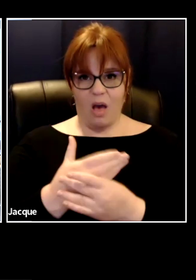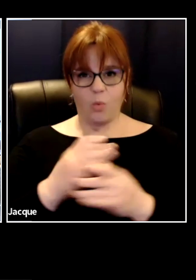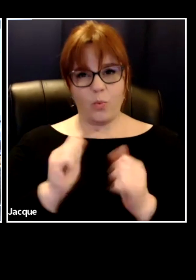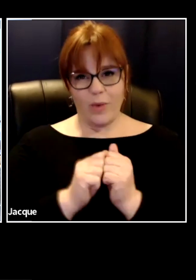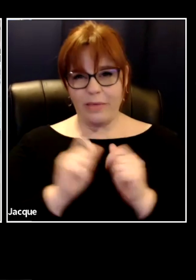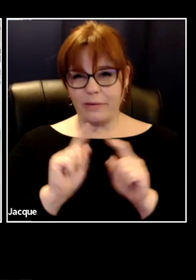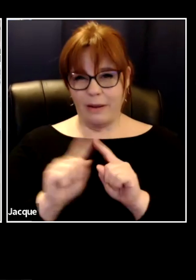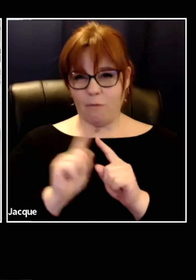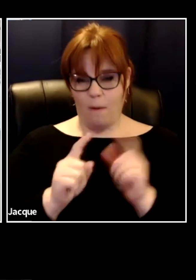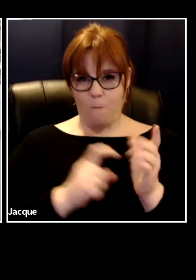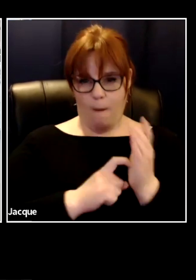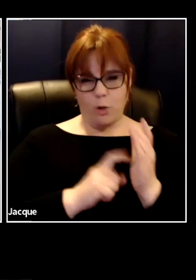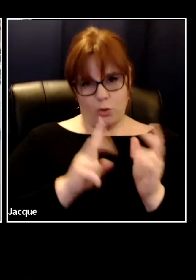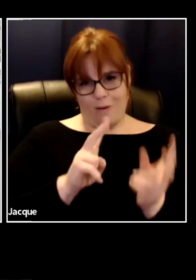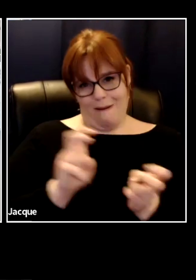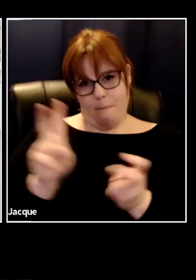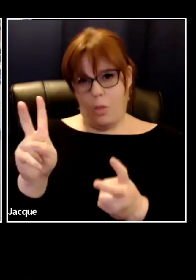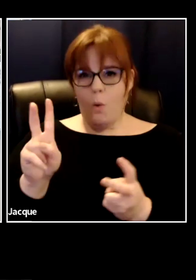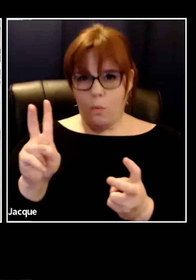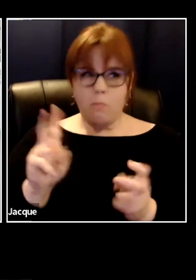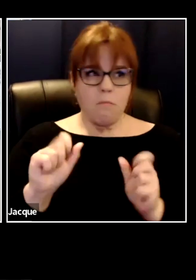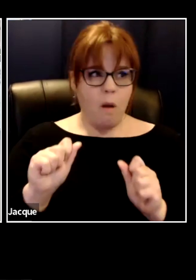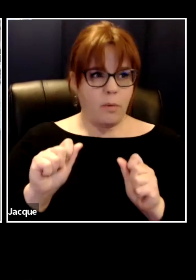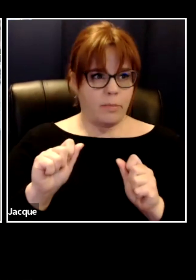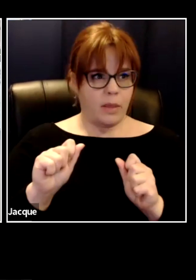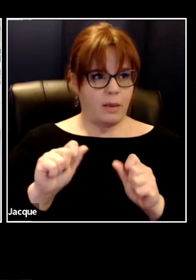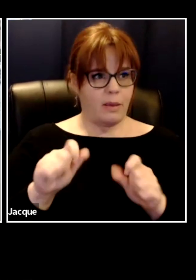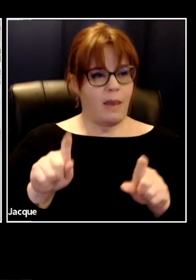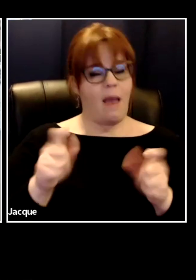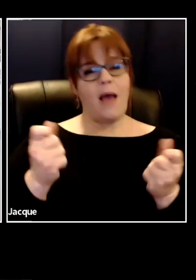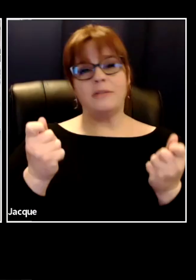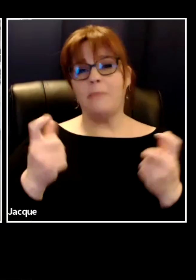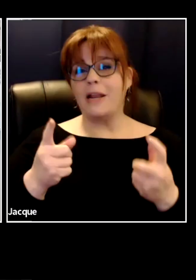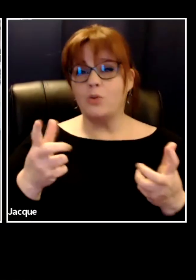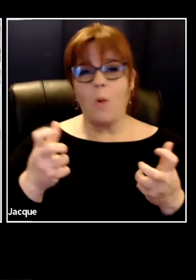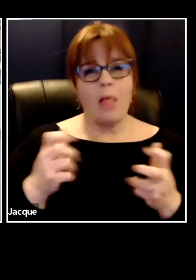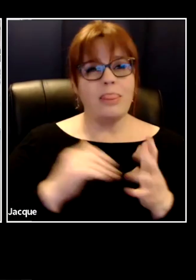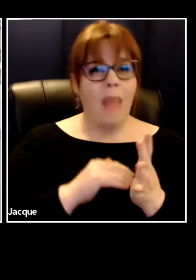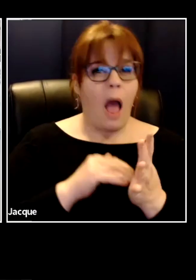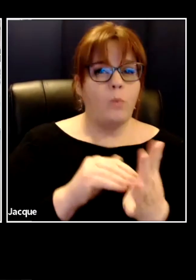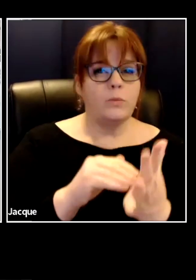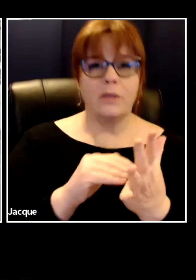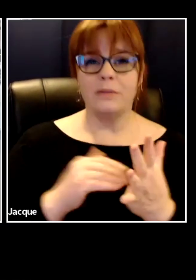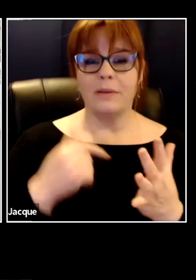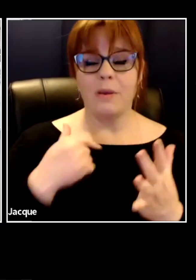you can you can upload probably like as many as you want thousands of them and we'll run them and